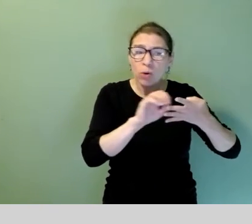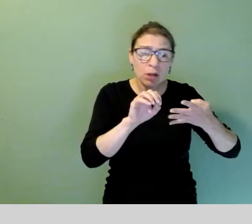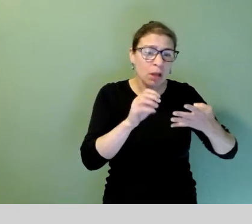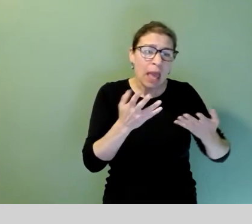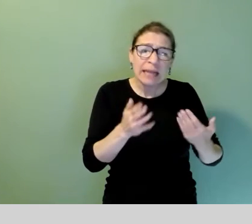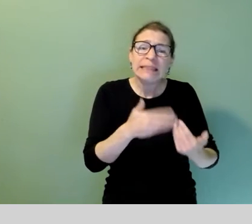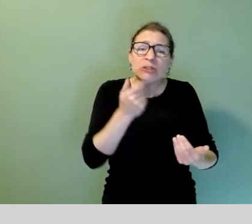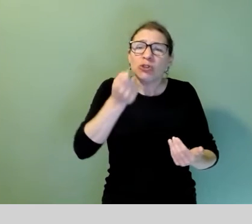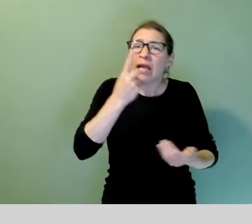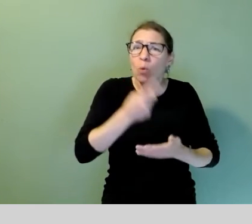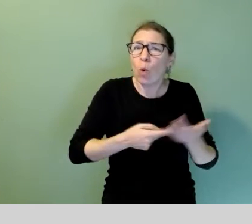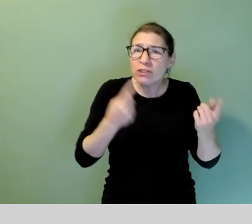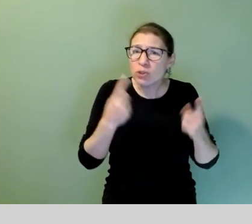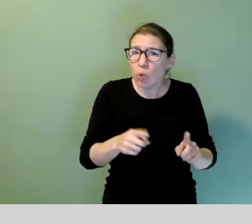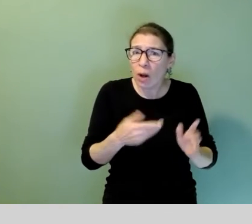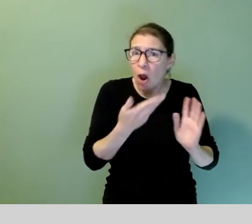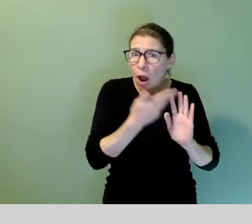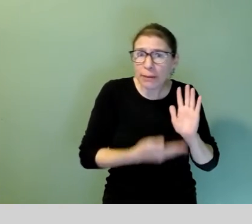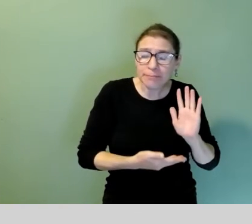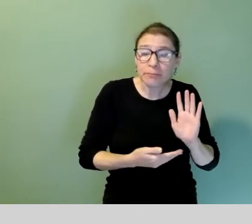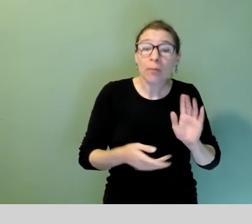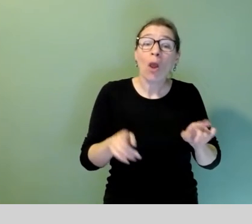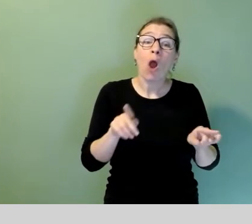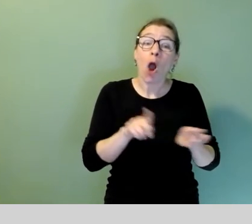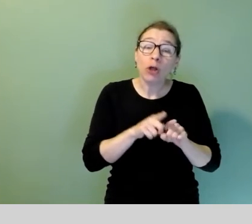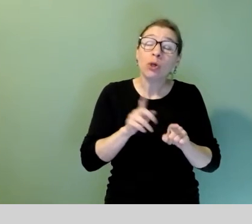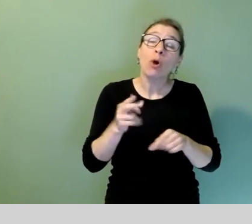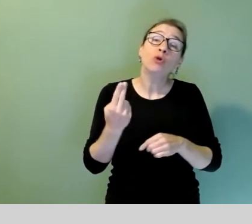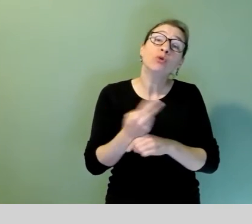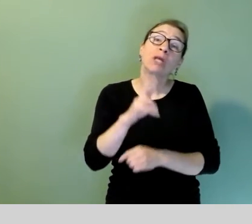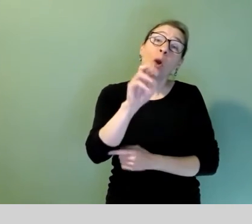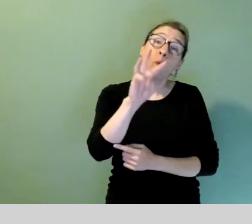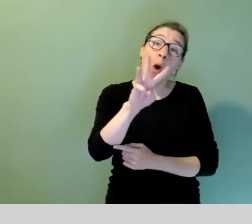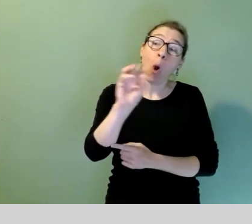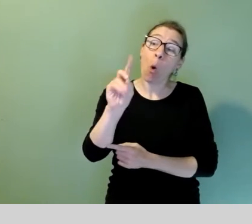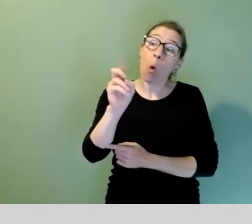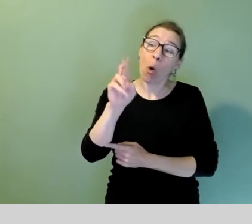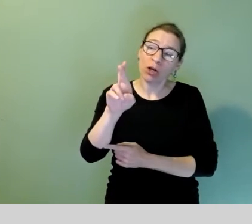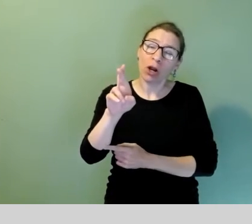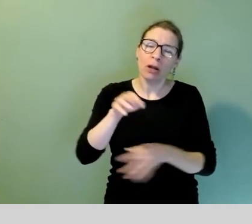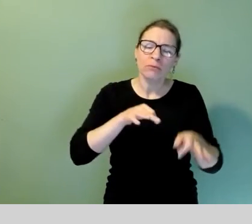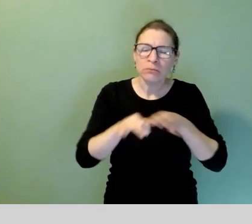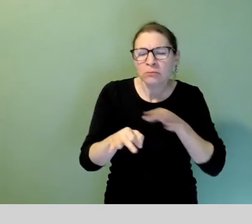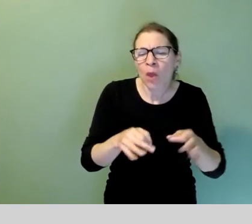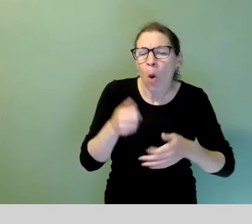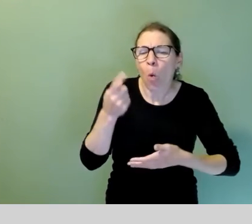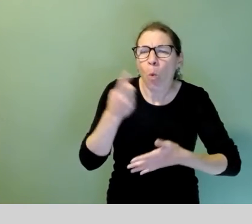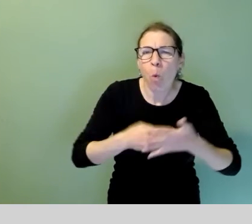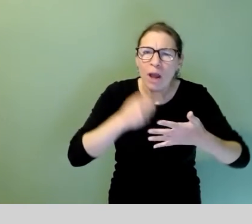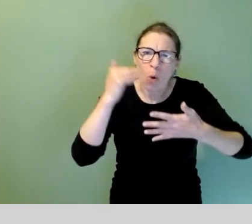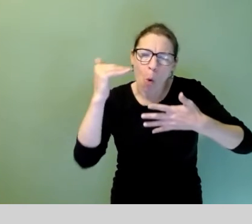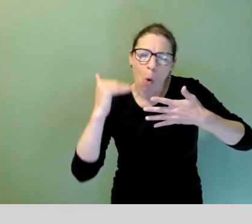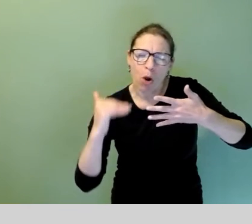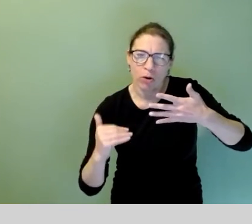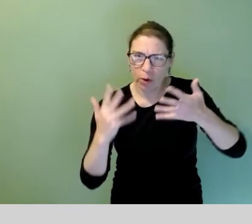to understand exactly what it's doing. Further, we're using row order to specify the order in which we want the rows of our figure.